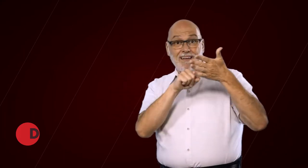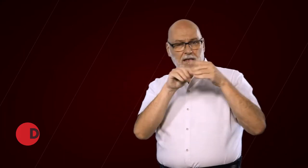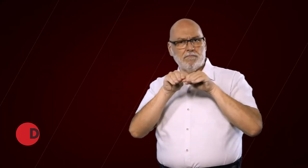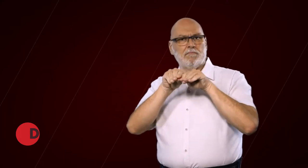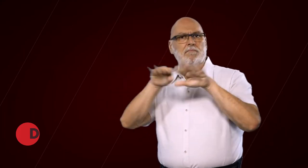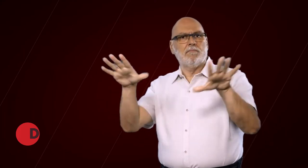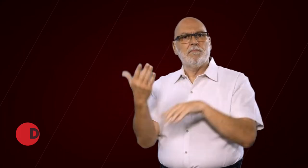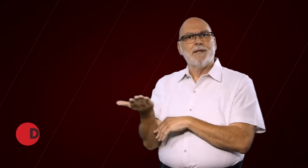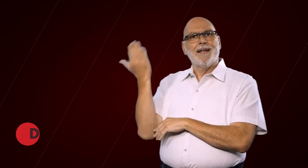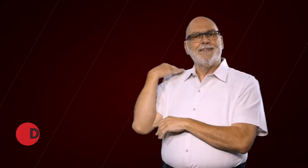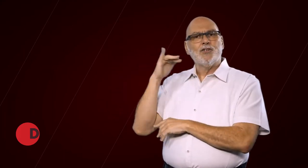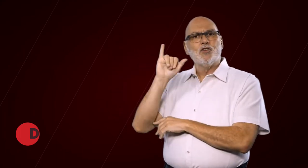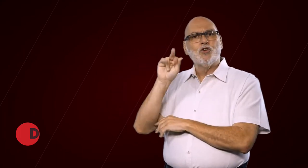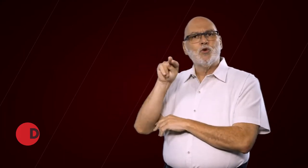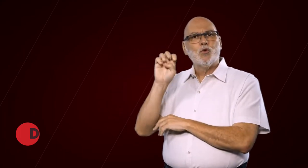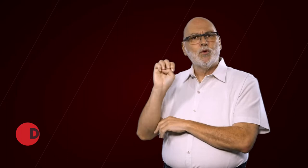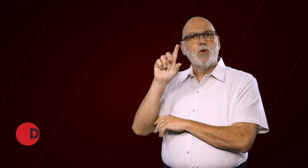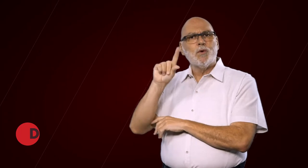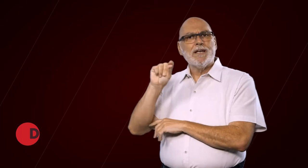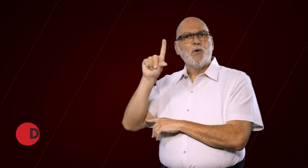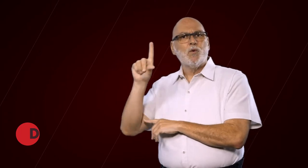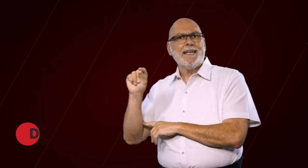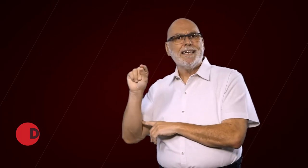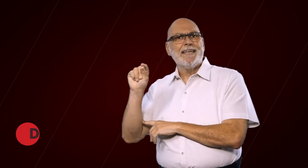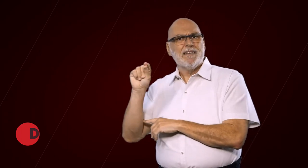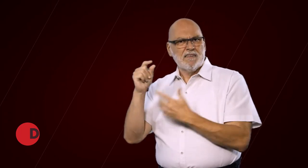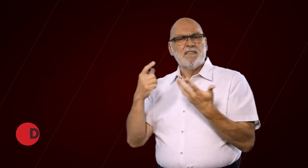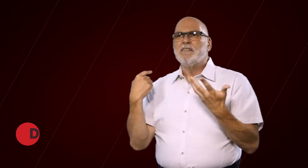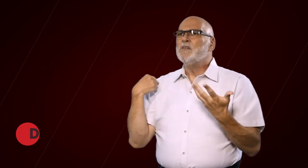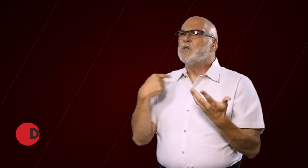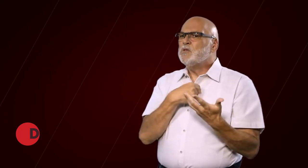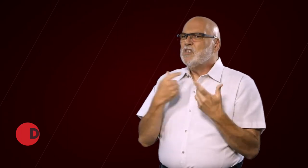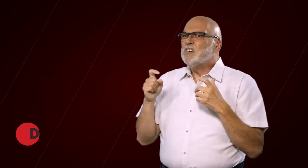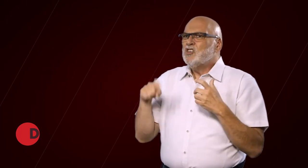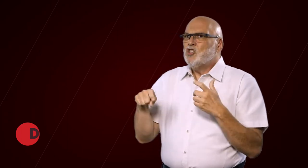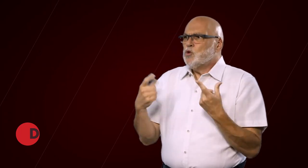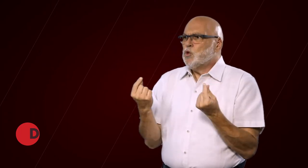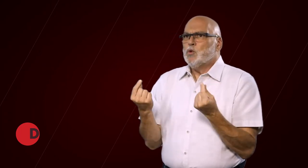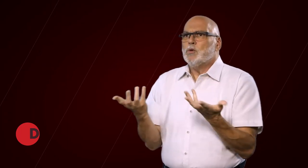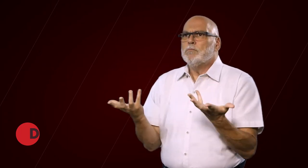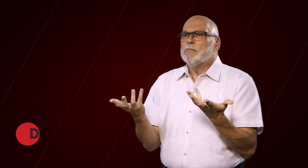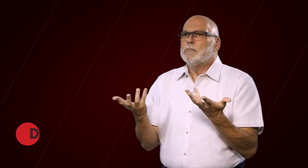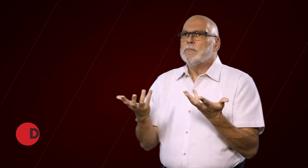released in June 2020? What do we need to do?